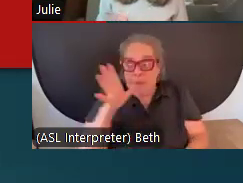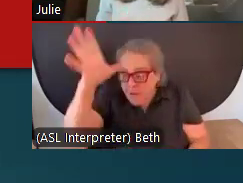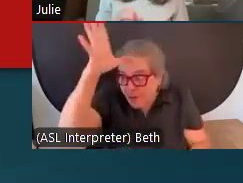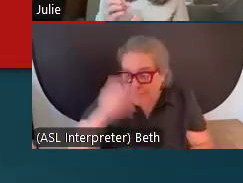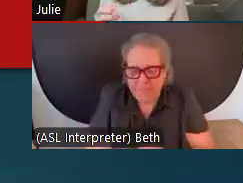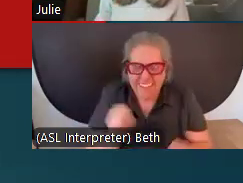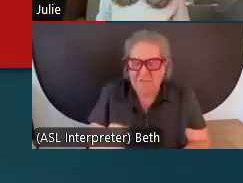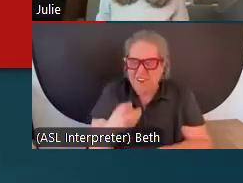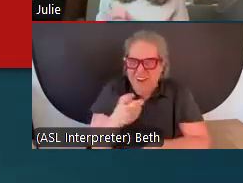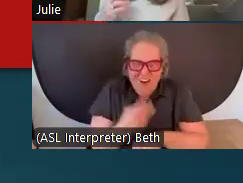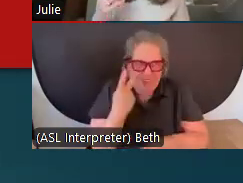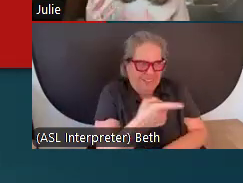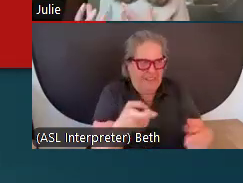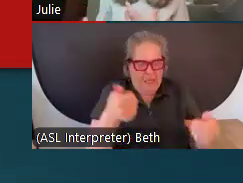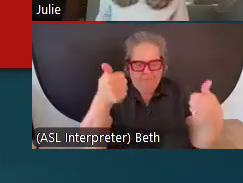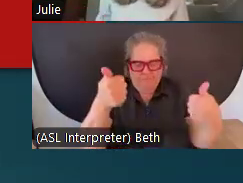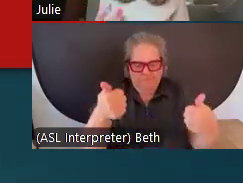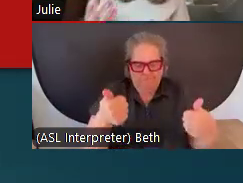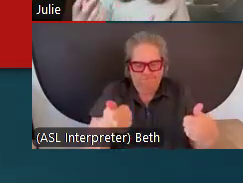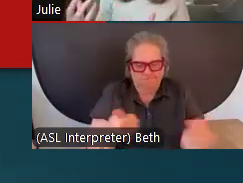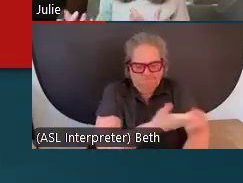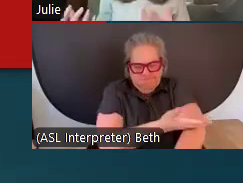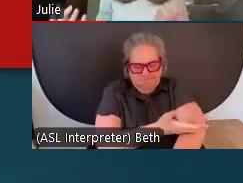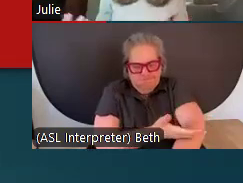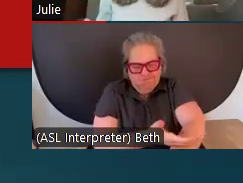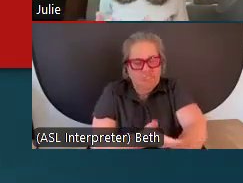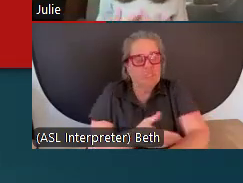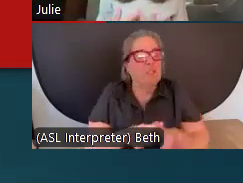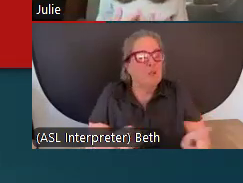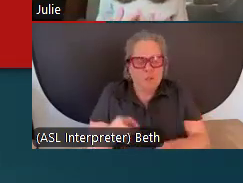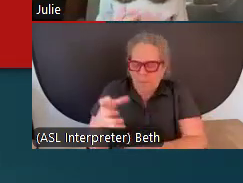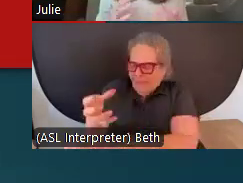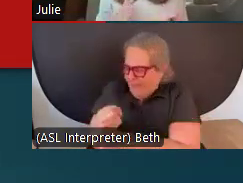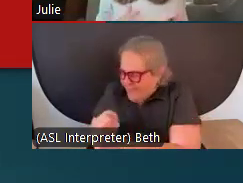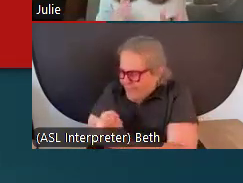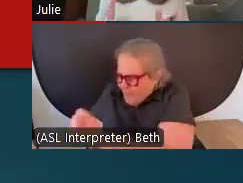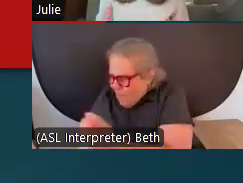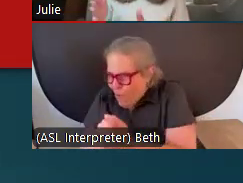That can be so hard to accept, but give it time. Talk to others. Reach out for help.